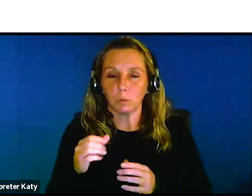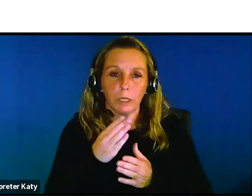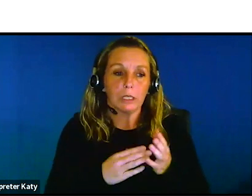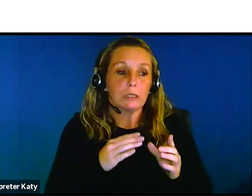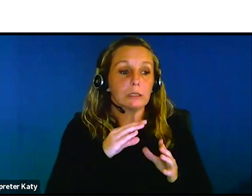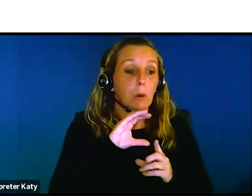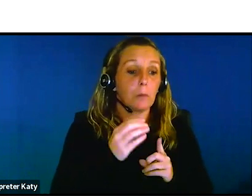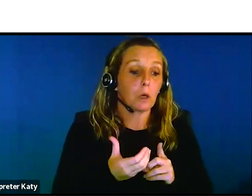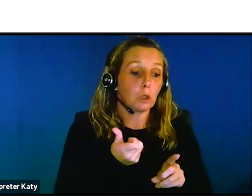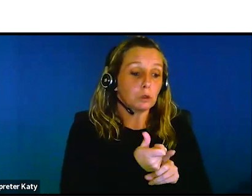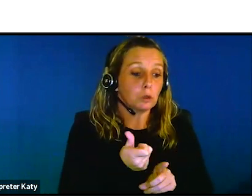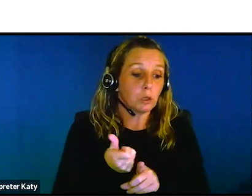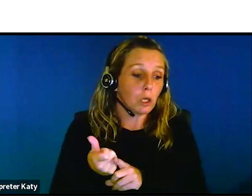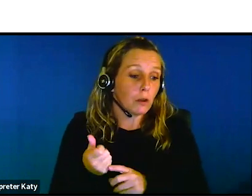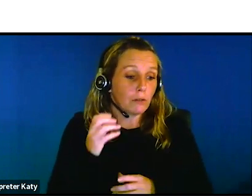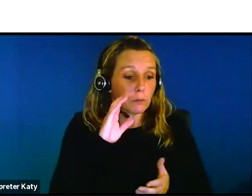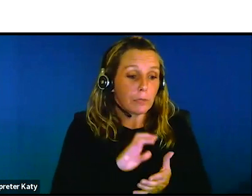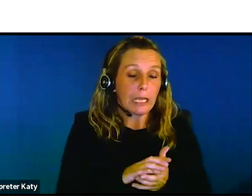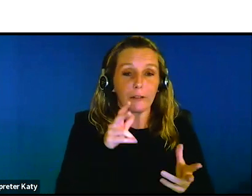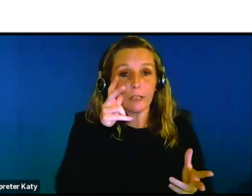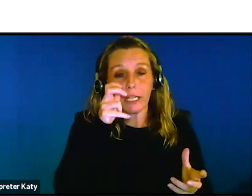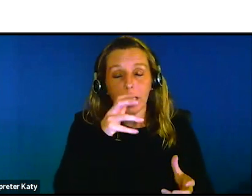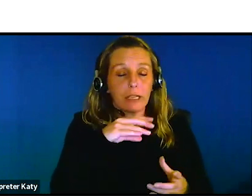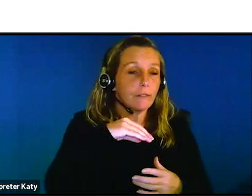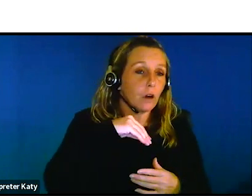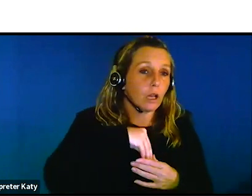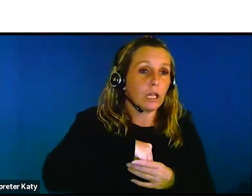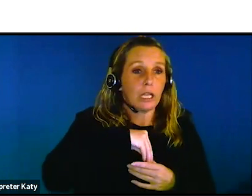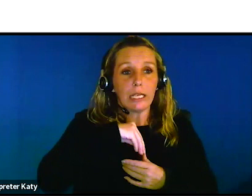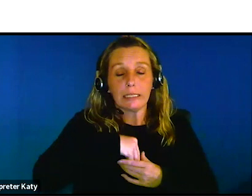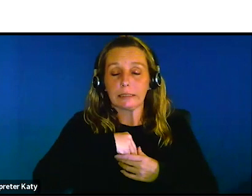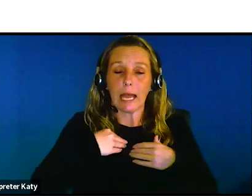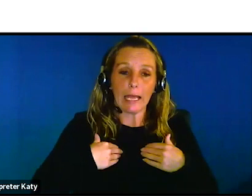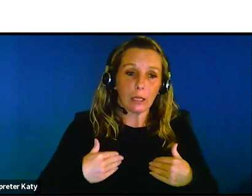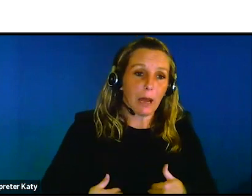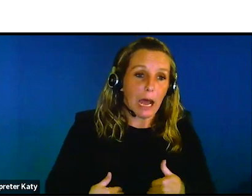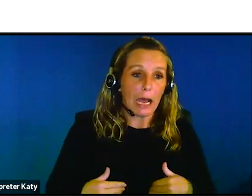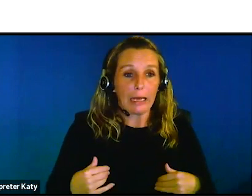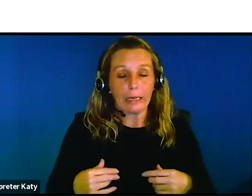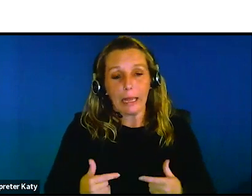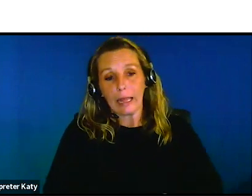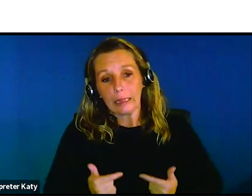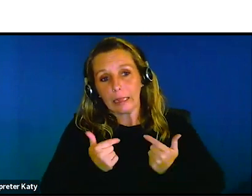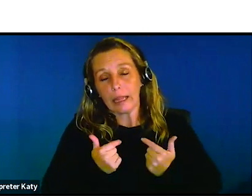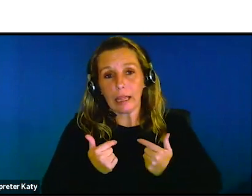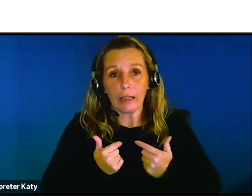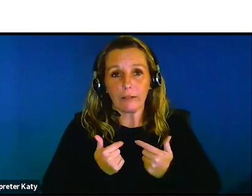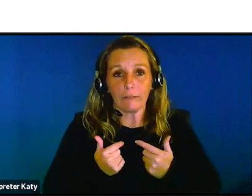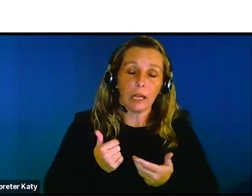that evil resides with spirits inside the body. But the goal of help should be is to release